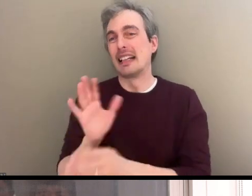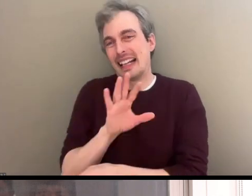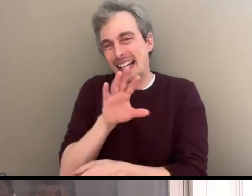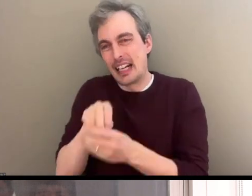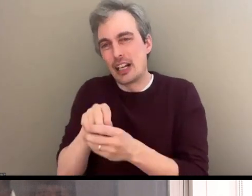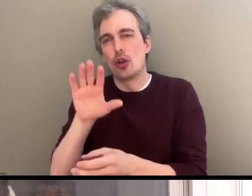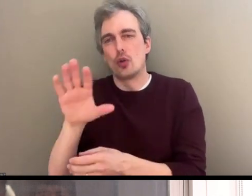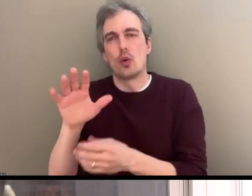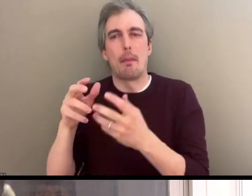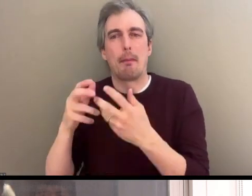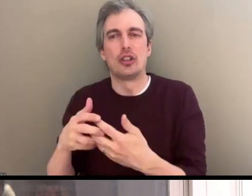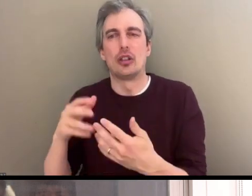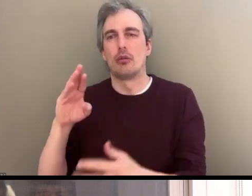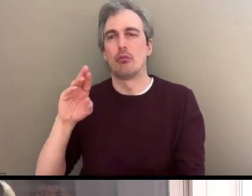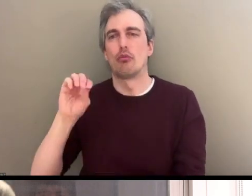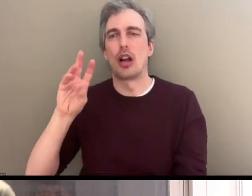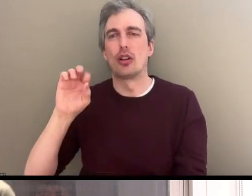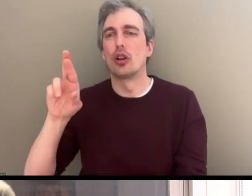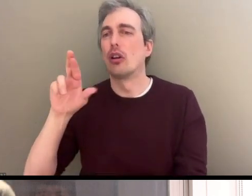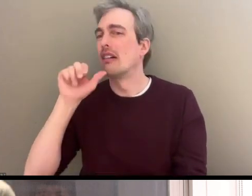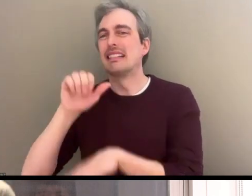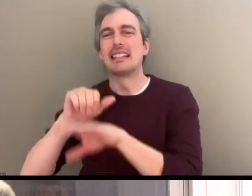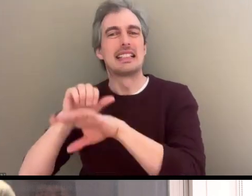It does not send data back to its server.